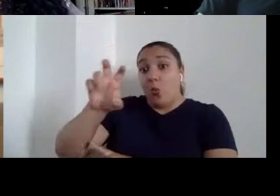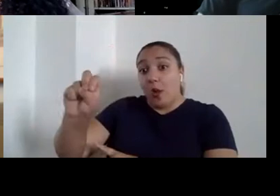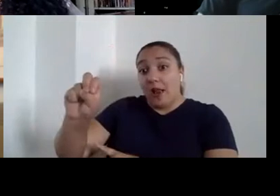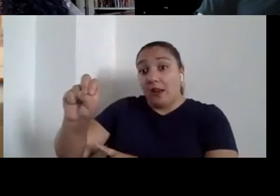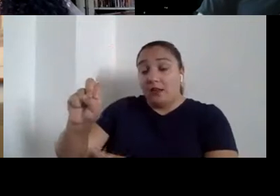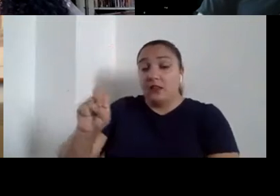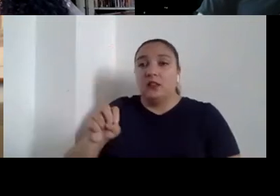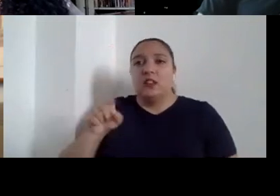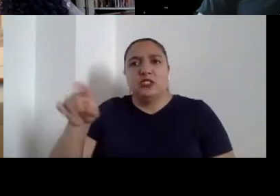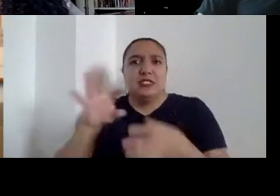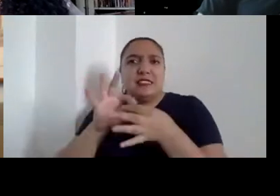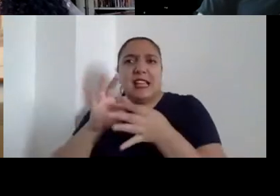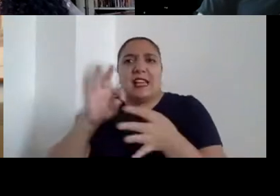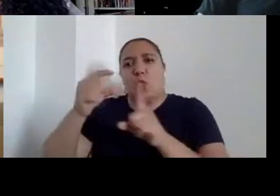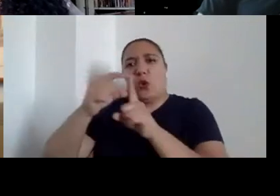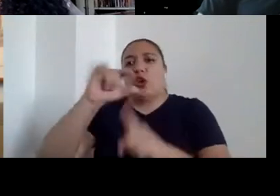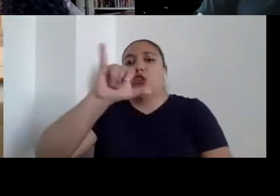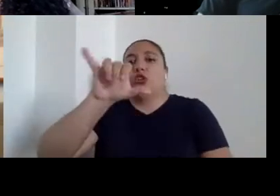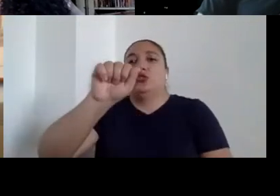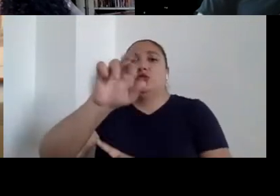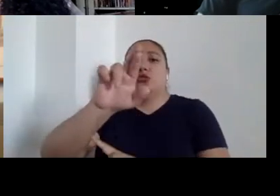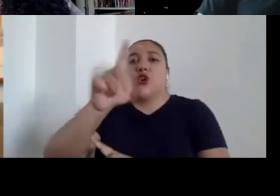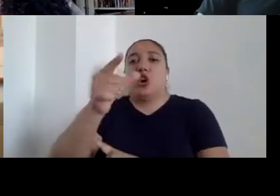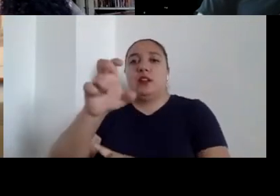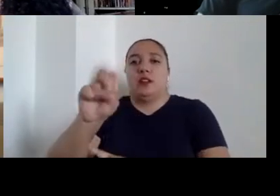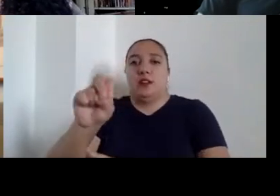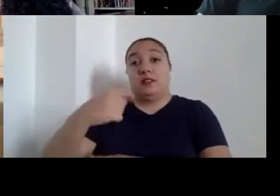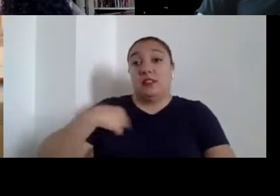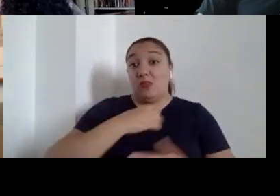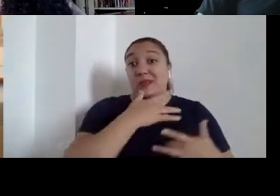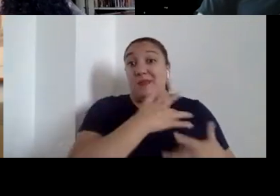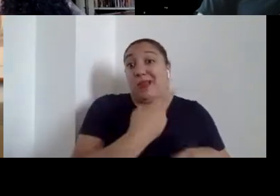jargon that we are at times using that I'm guilty of using with a